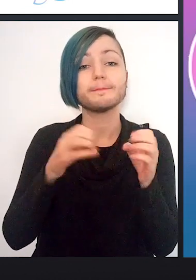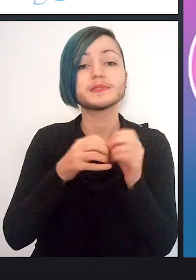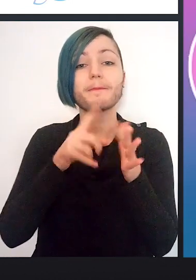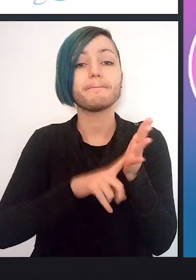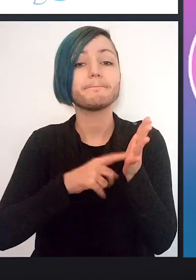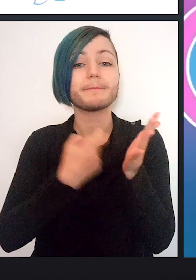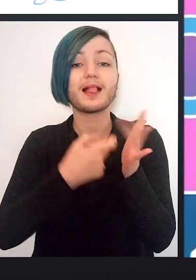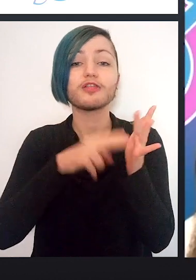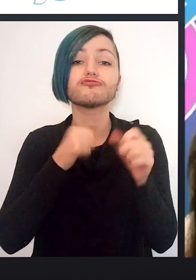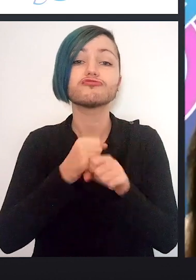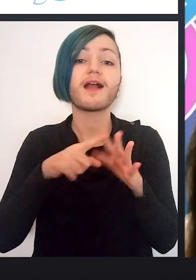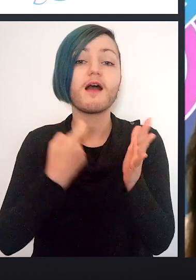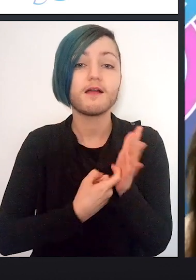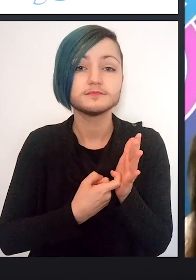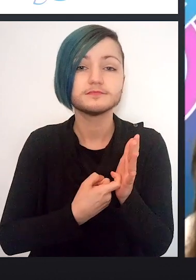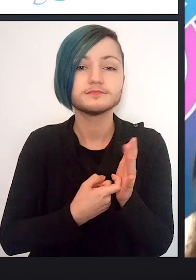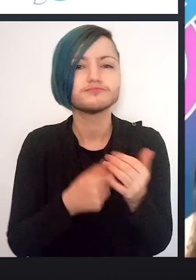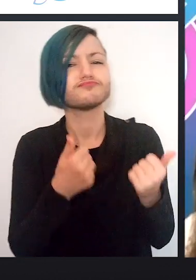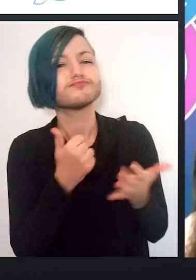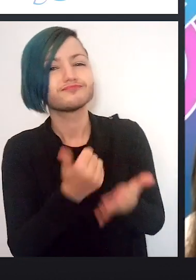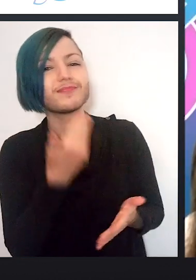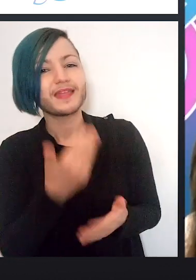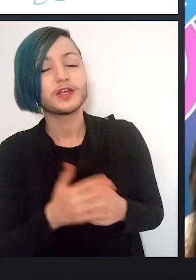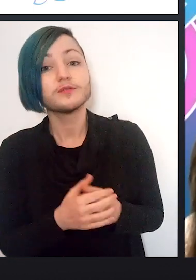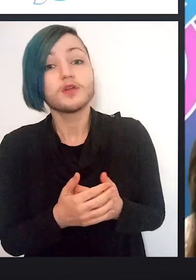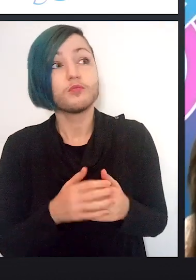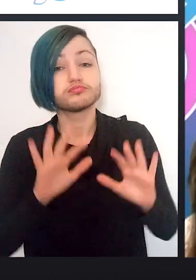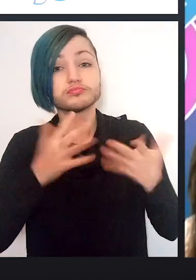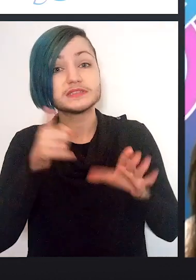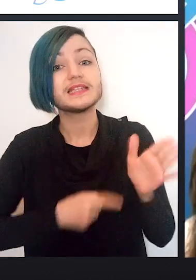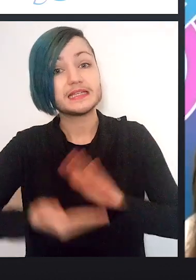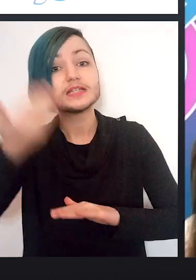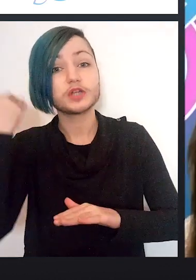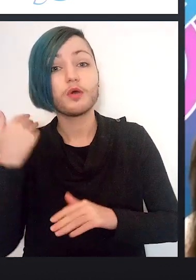Okay, great. Thank you! So we're looking at sort of 10 years ago. Almost